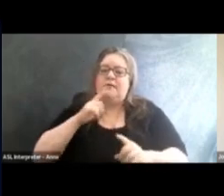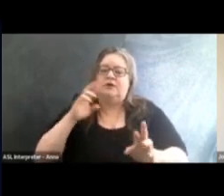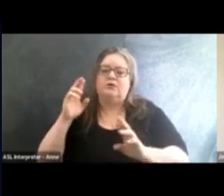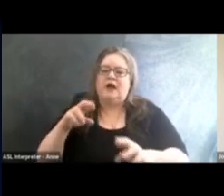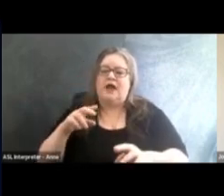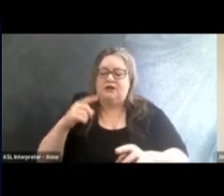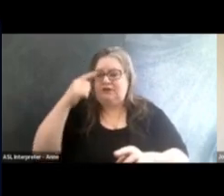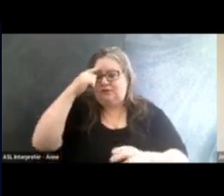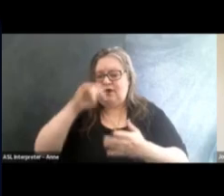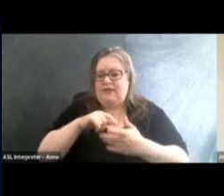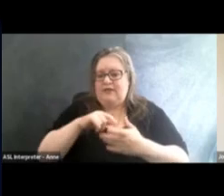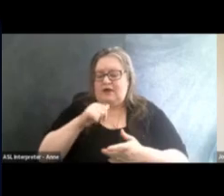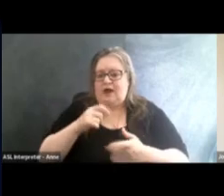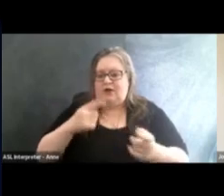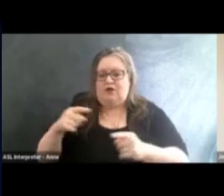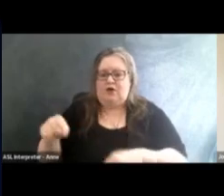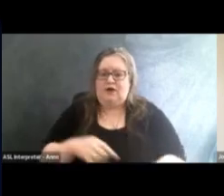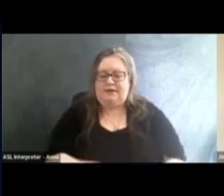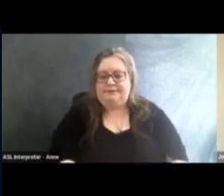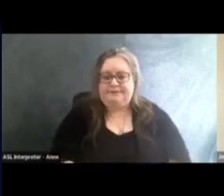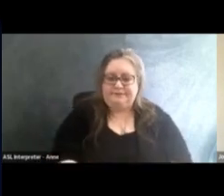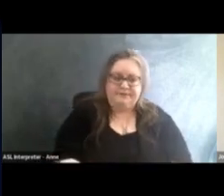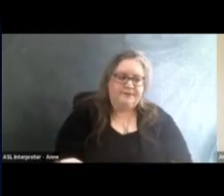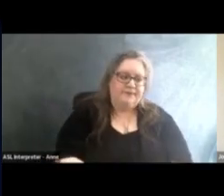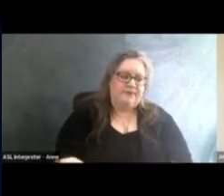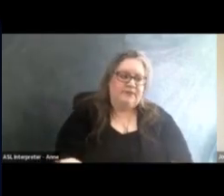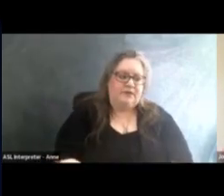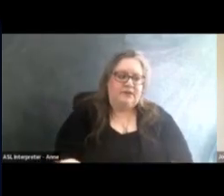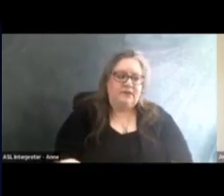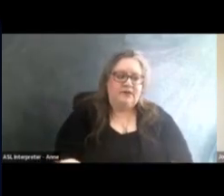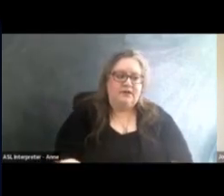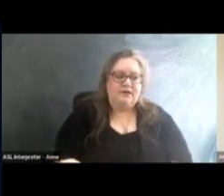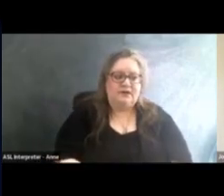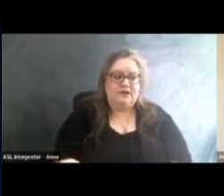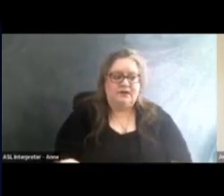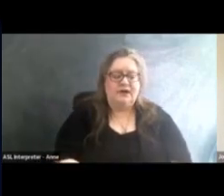brain that are not occurring. So we define the severity can be